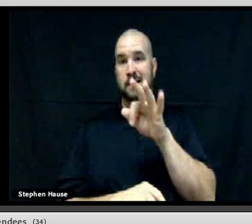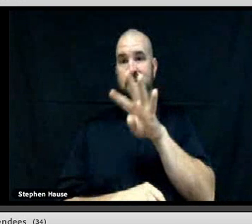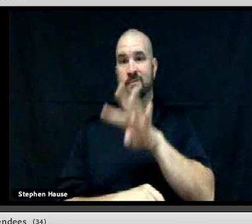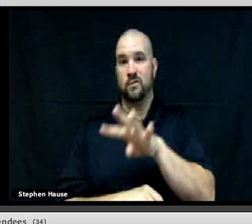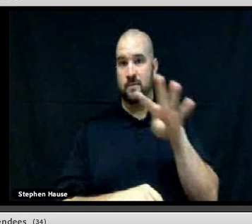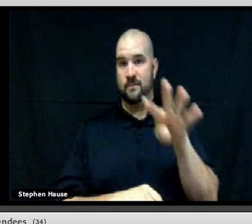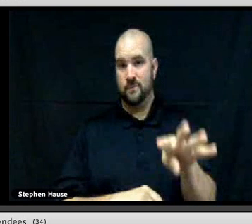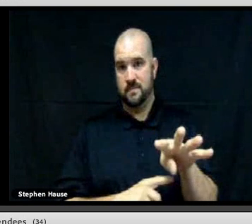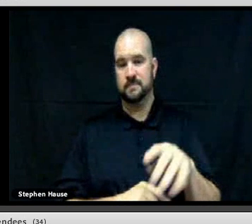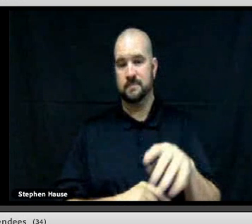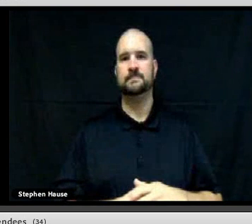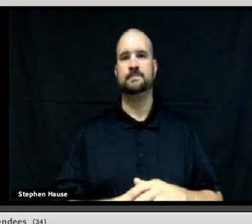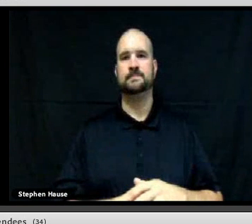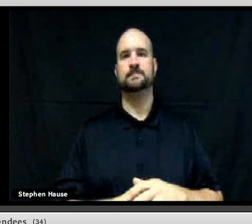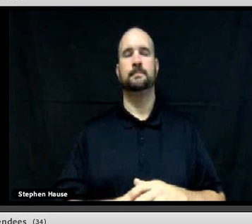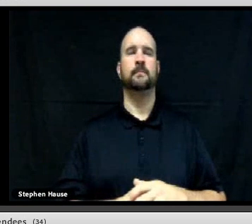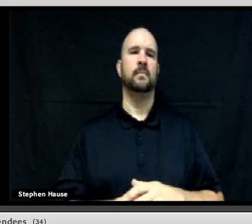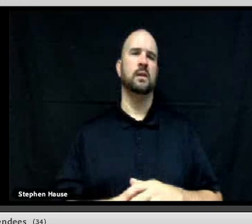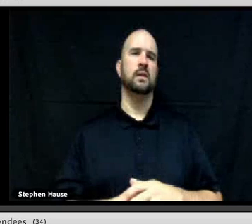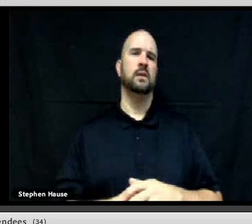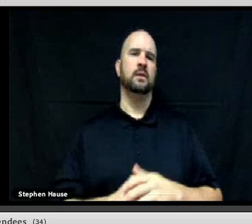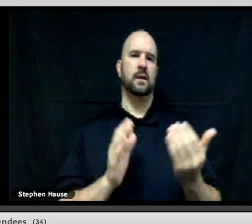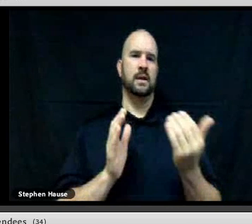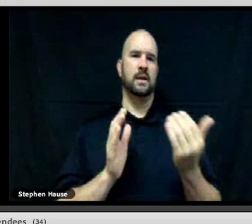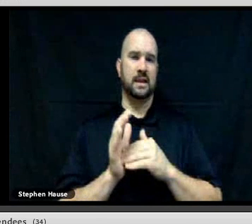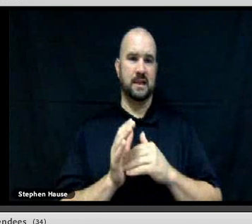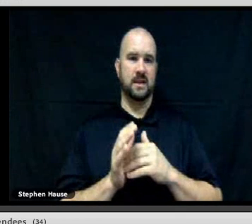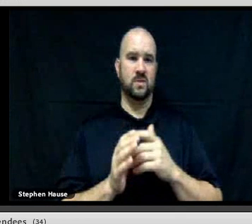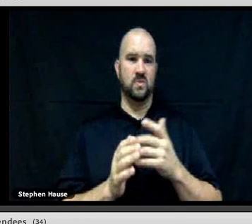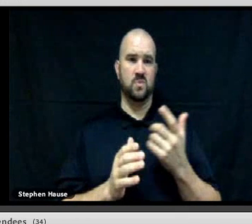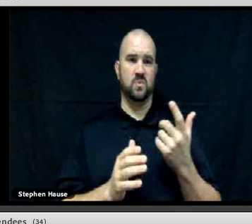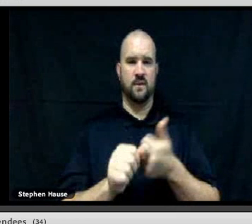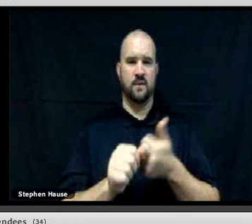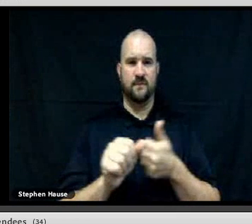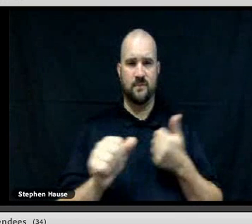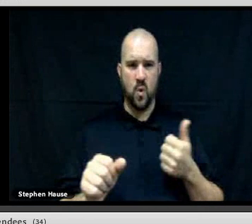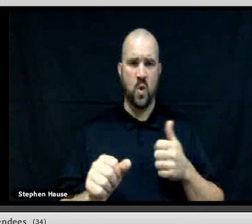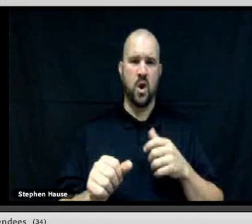using placeholder values, like, "unknown," um, or "no date,"